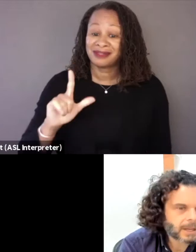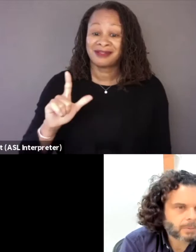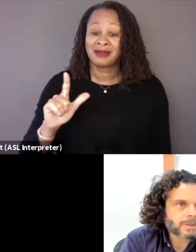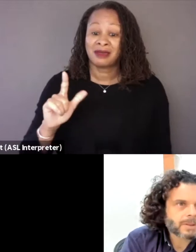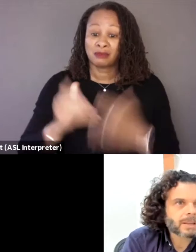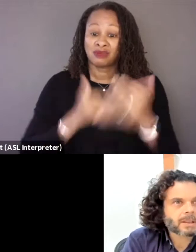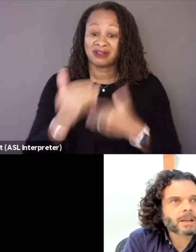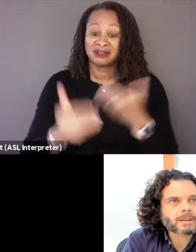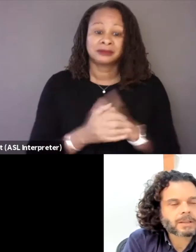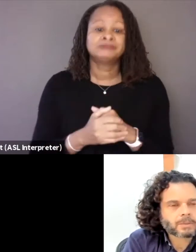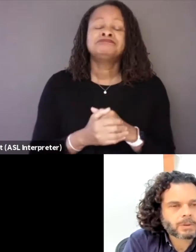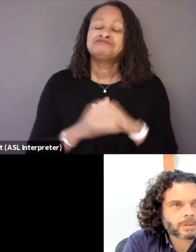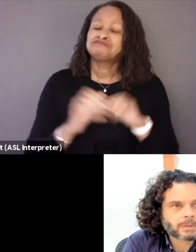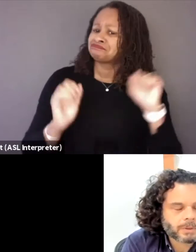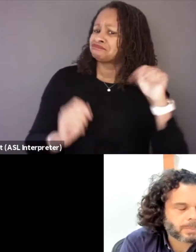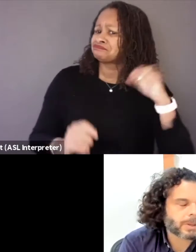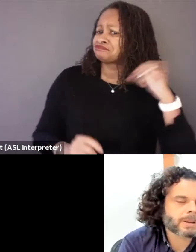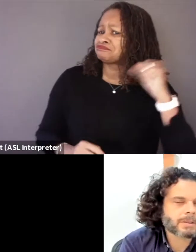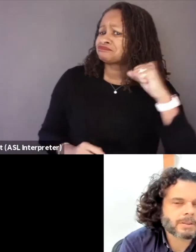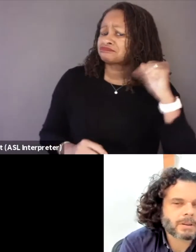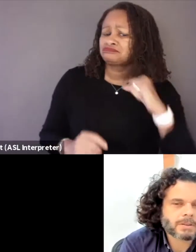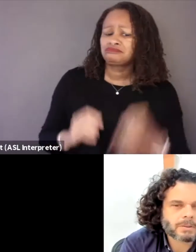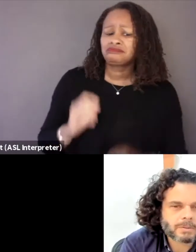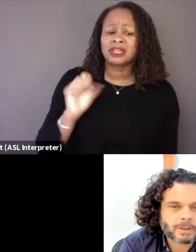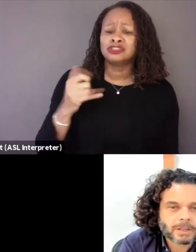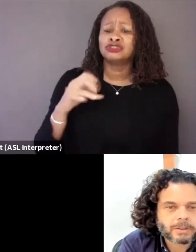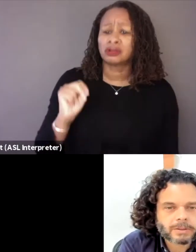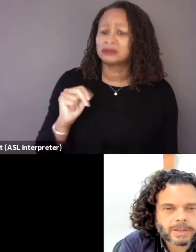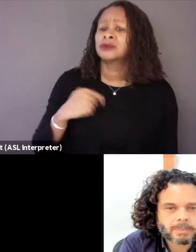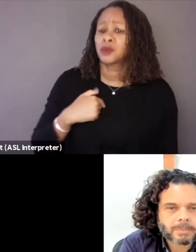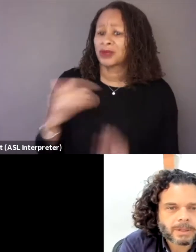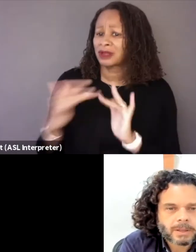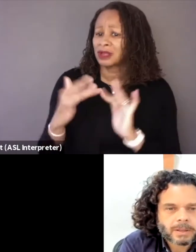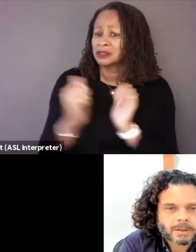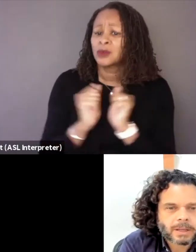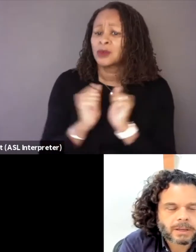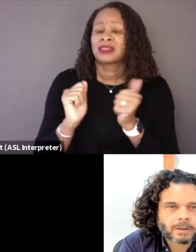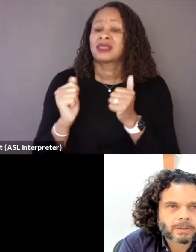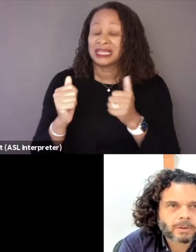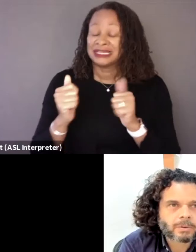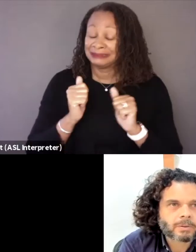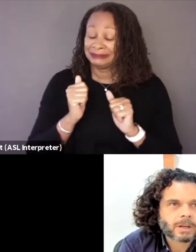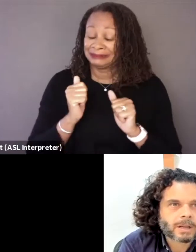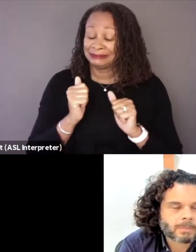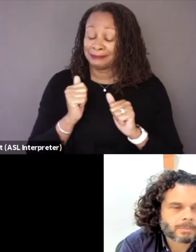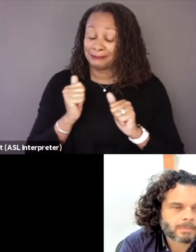Yeah. We stay in contact with, with the players and also the legal team and also